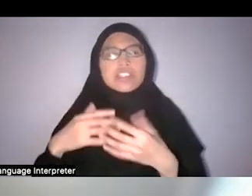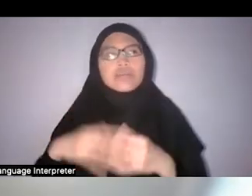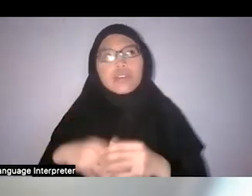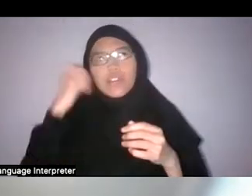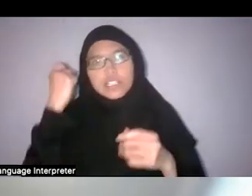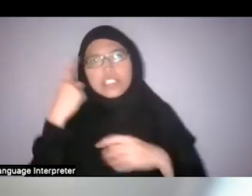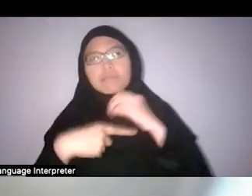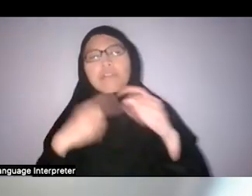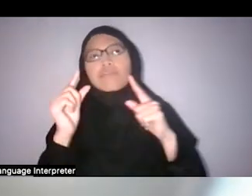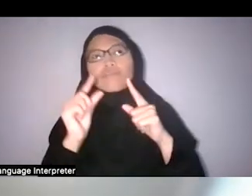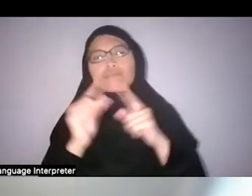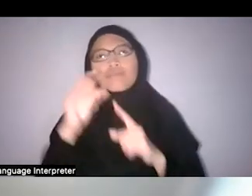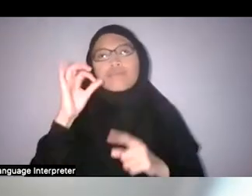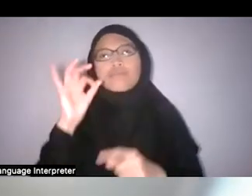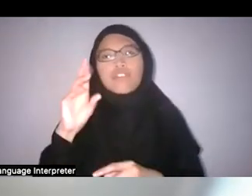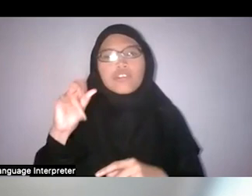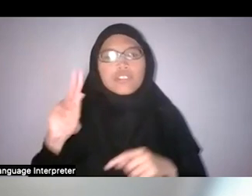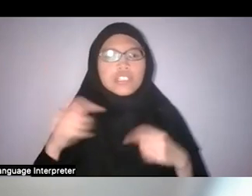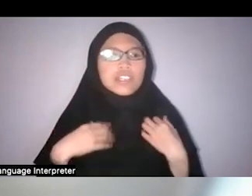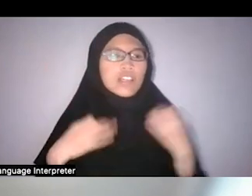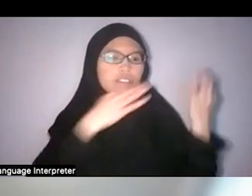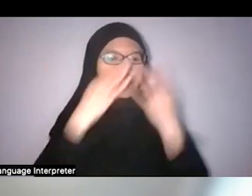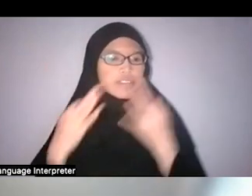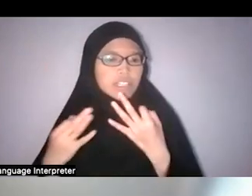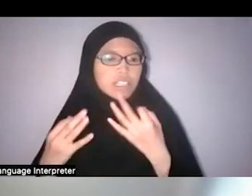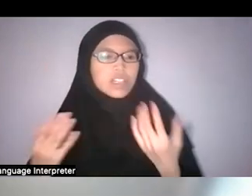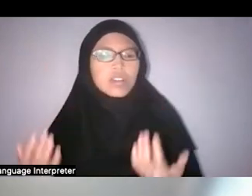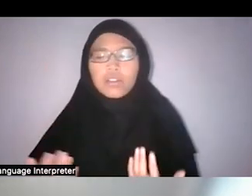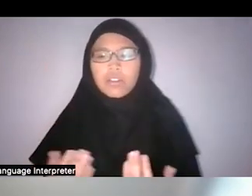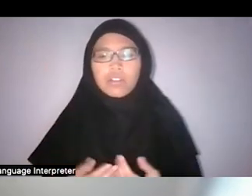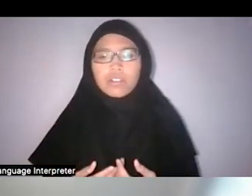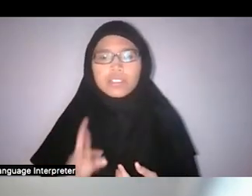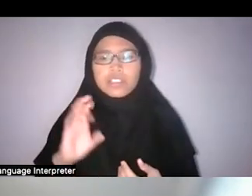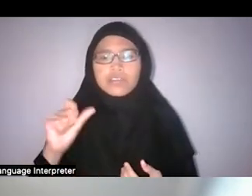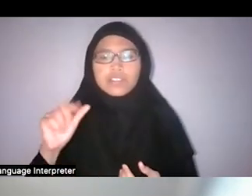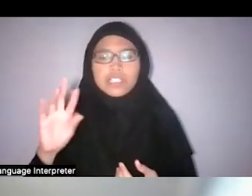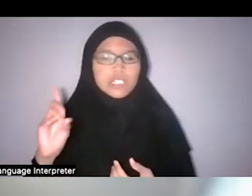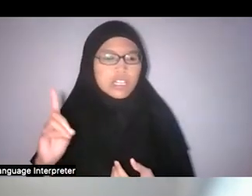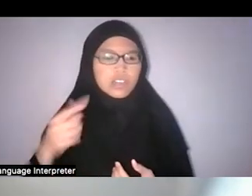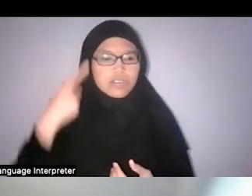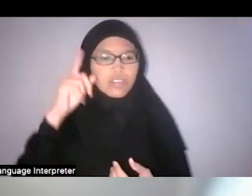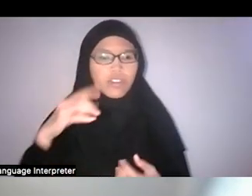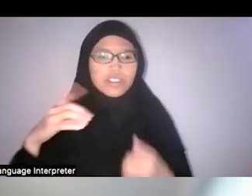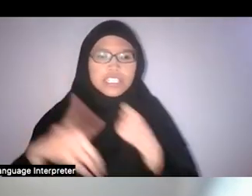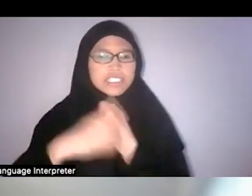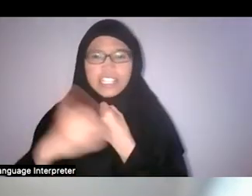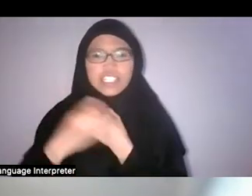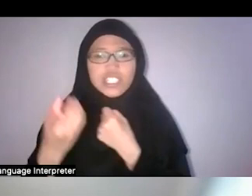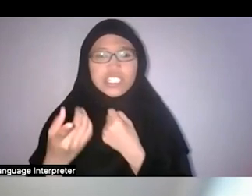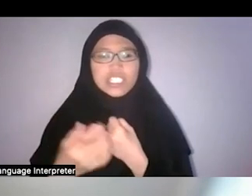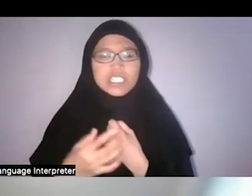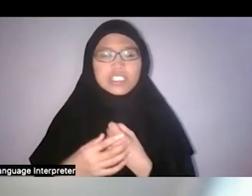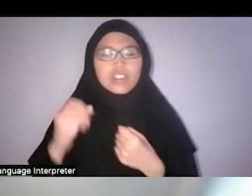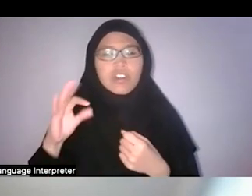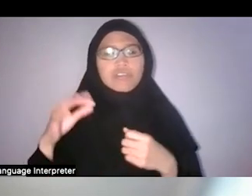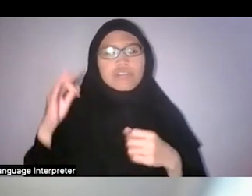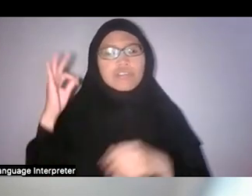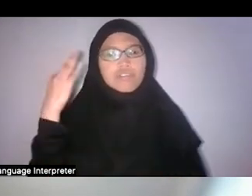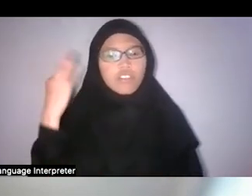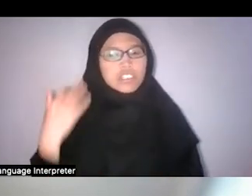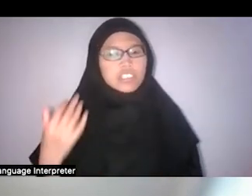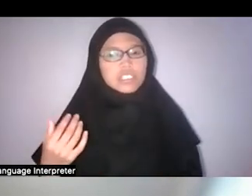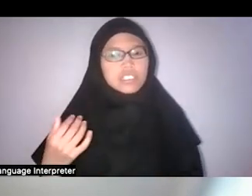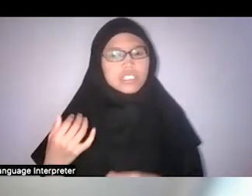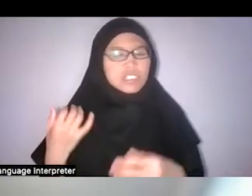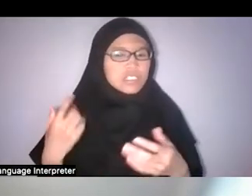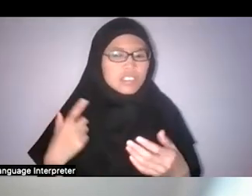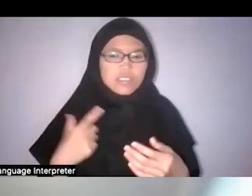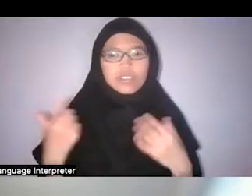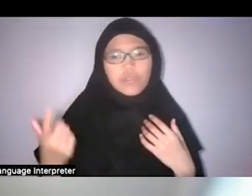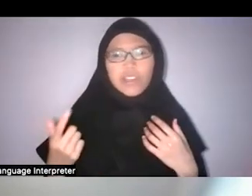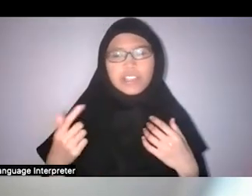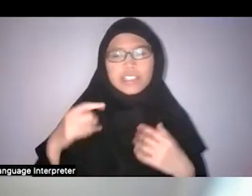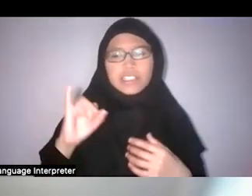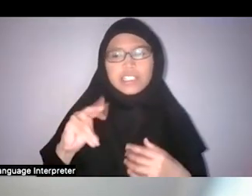And that fear, or what should we say, that regard for the dangers of the forest was also quite instrumental in…